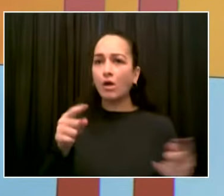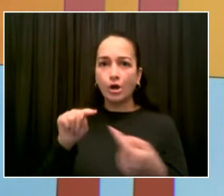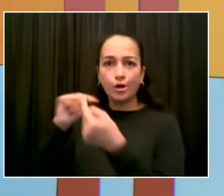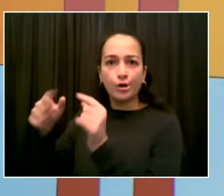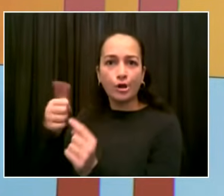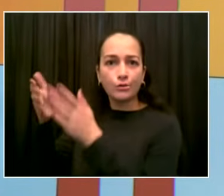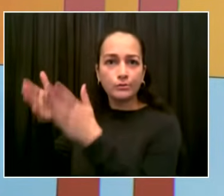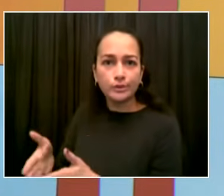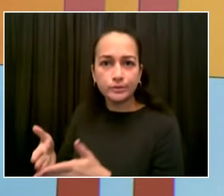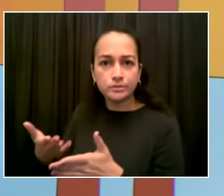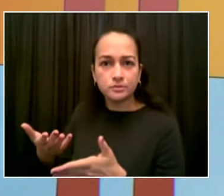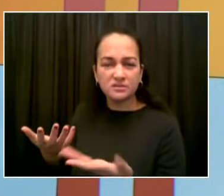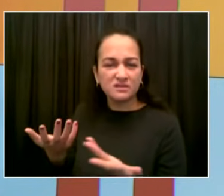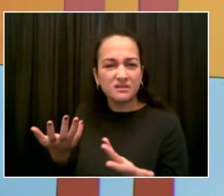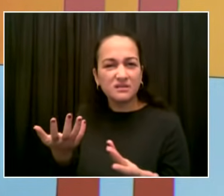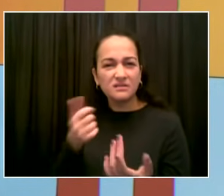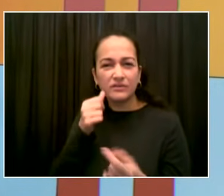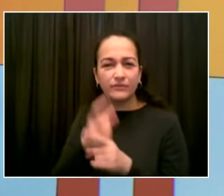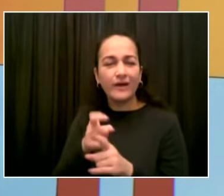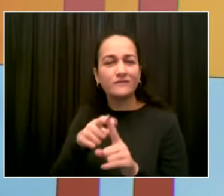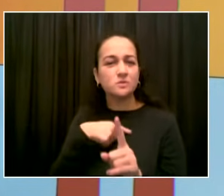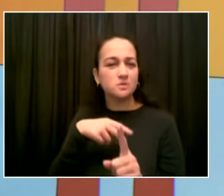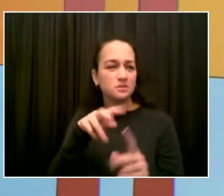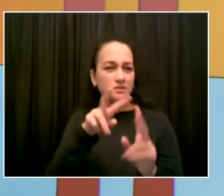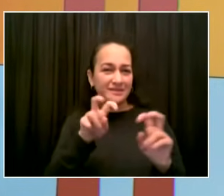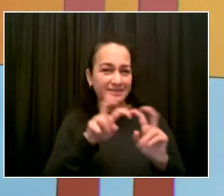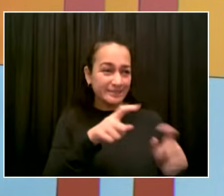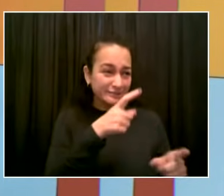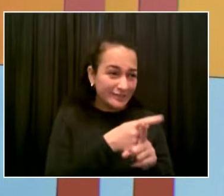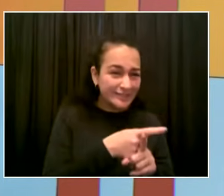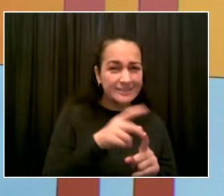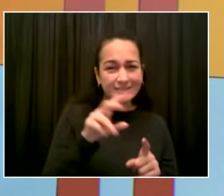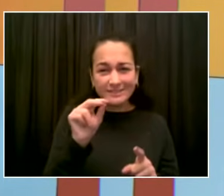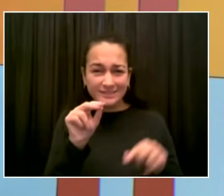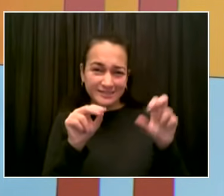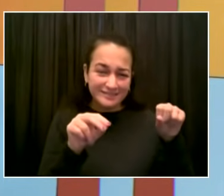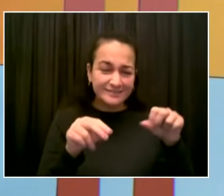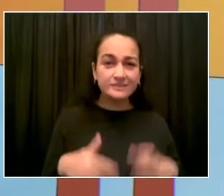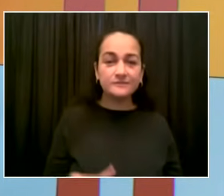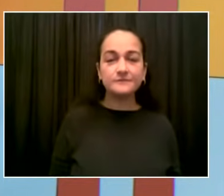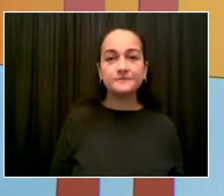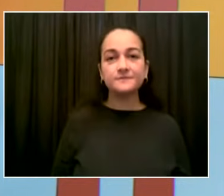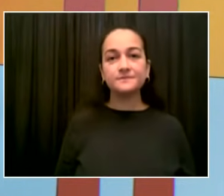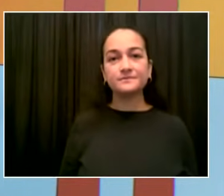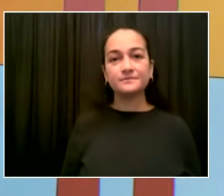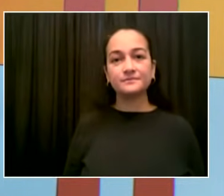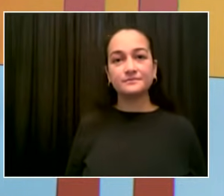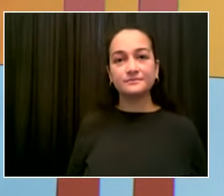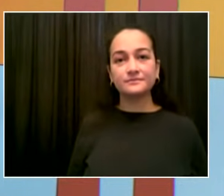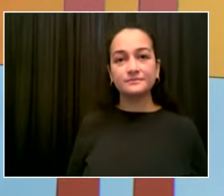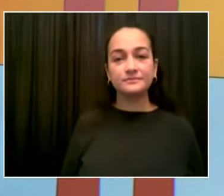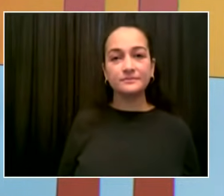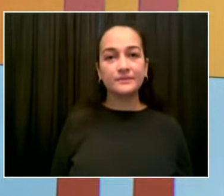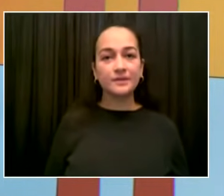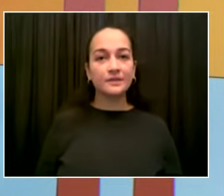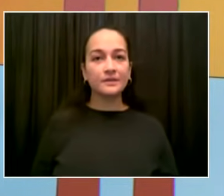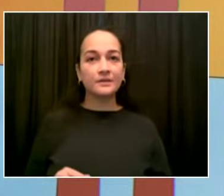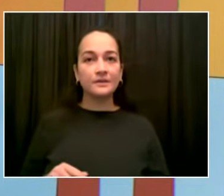MAYOR. AND THEN TURNING TO THE CERA TO SUCCEED YOU.